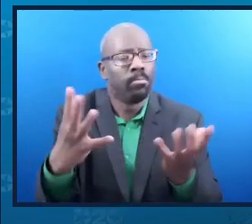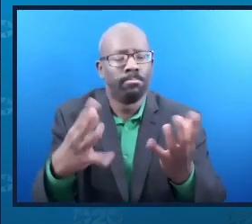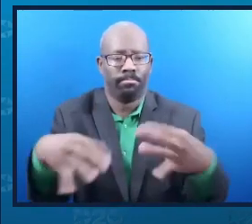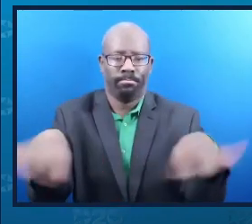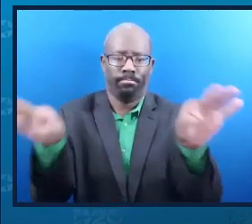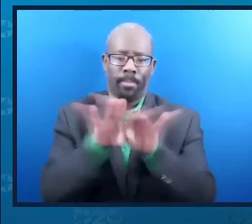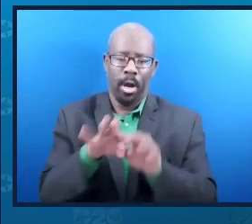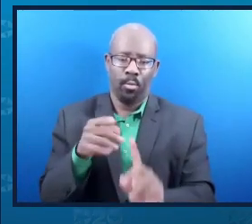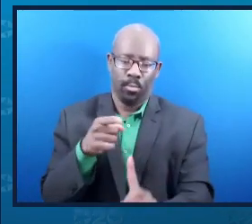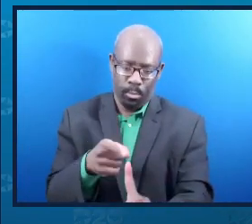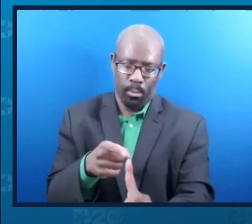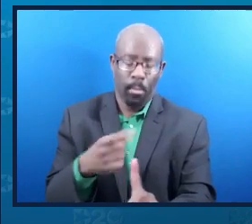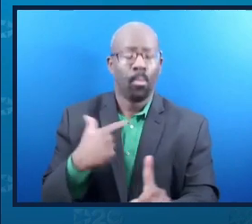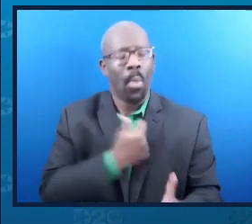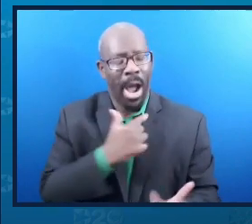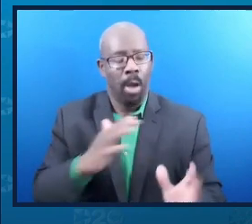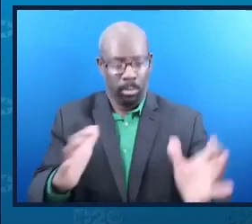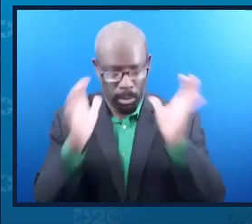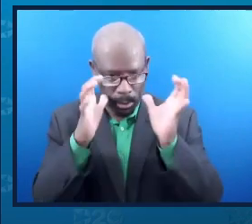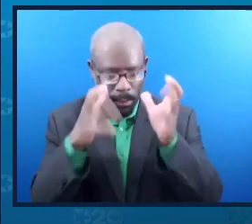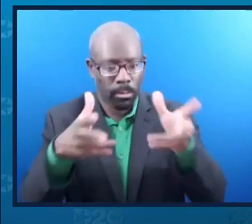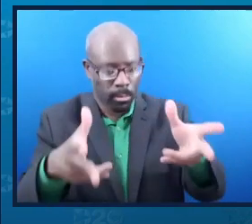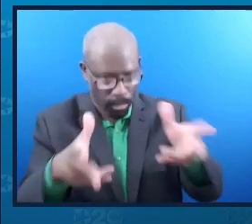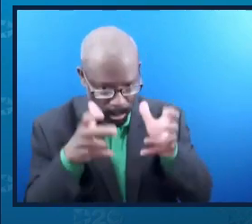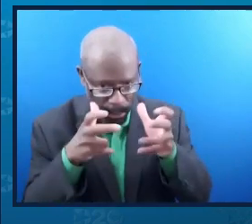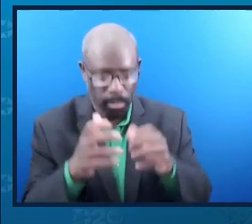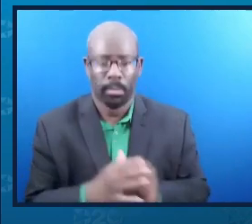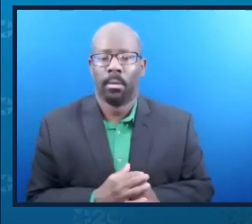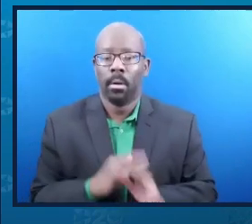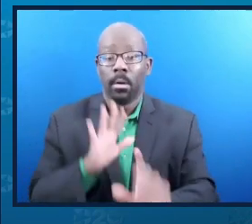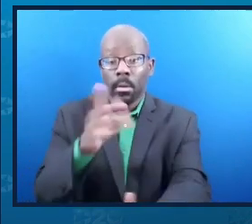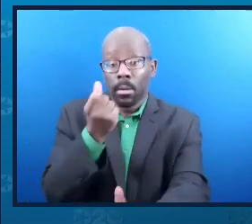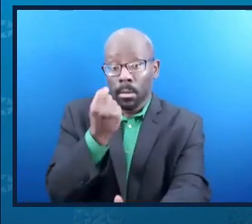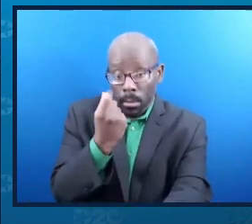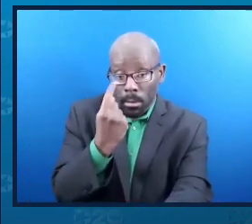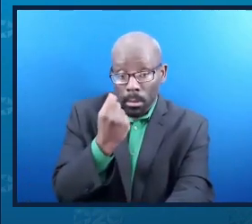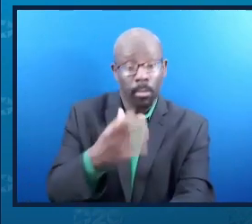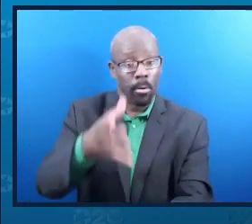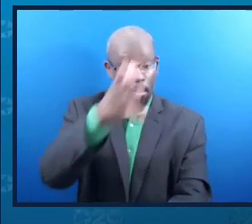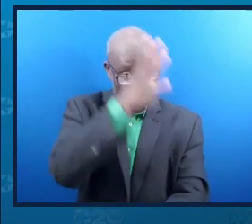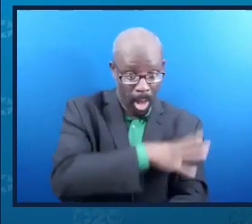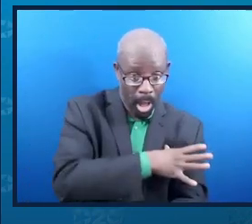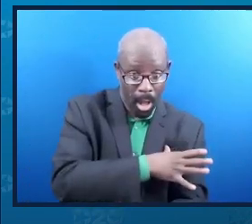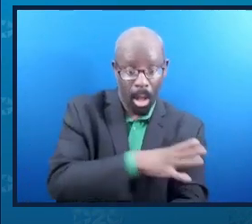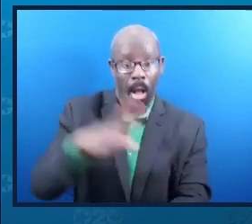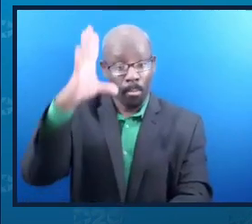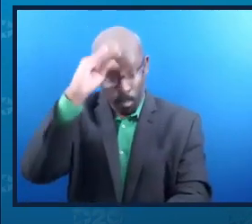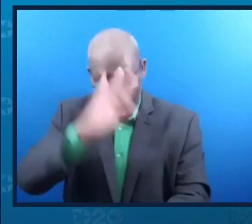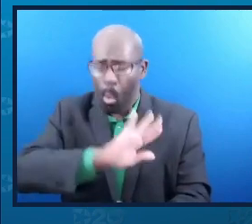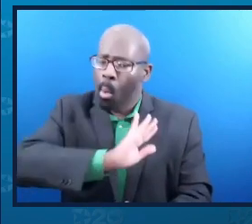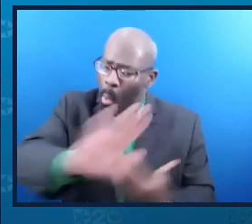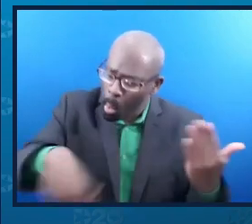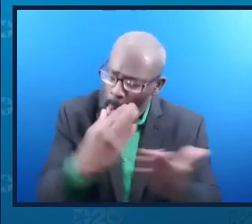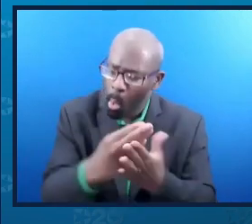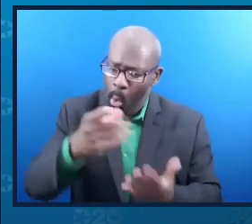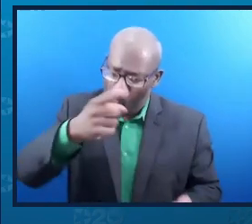CAMPUSES AND SUPPORT A NEW GENERATION OF ADVOCATES, INCLUDING MEN AND BOYS. BECAUSE IF YOU ARE SILENT, YOU